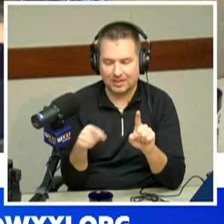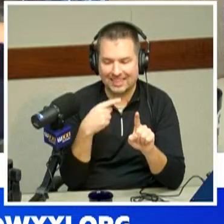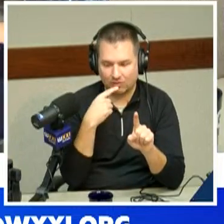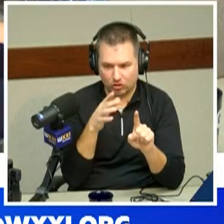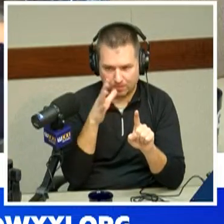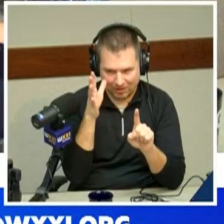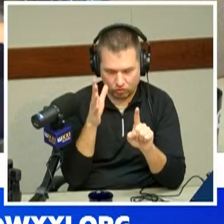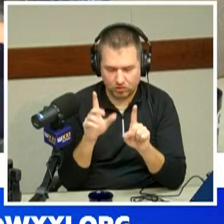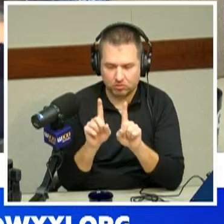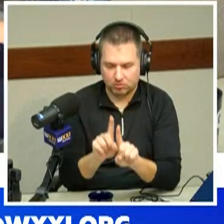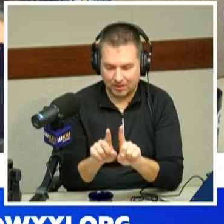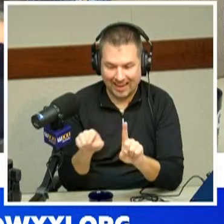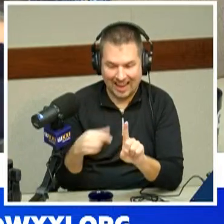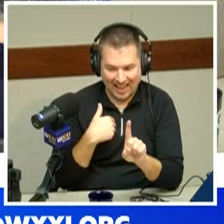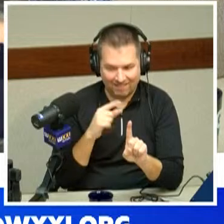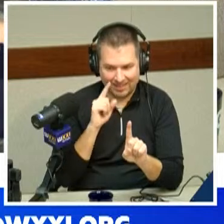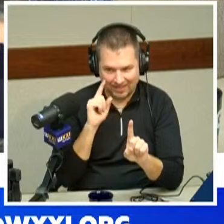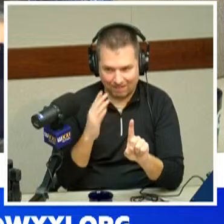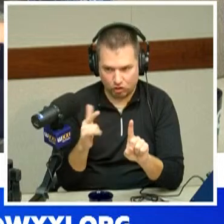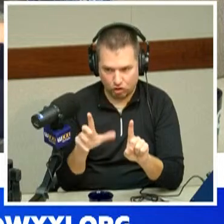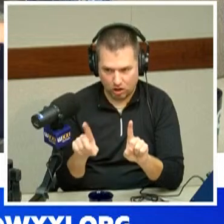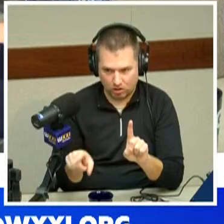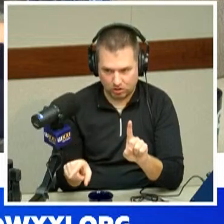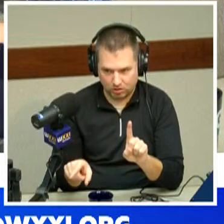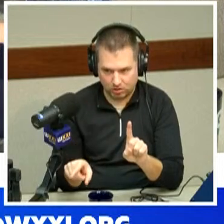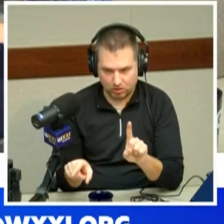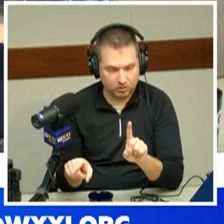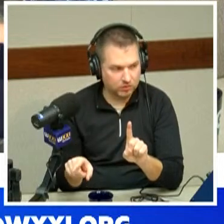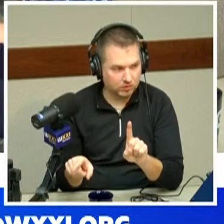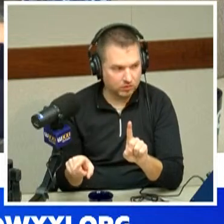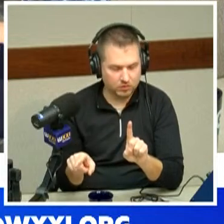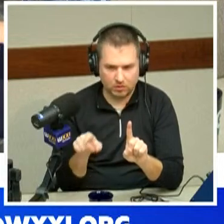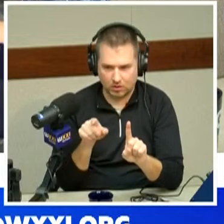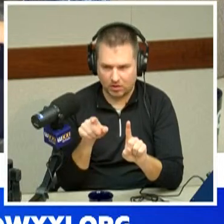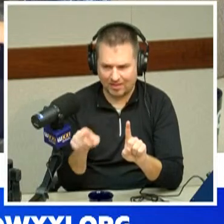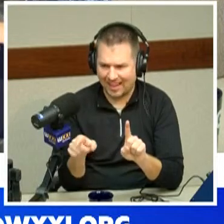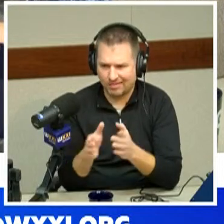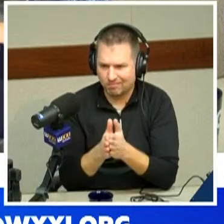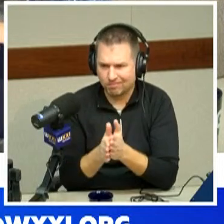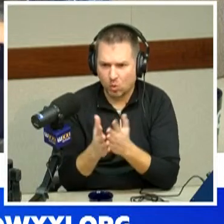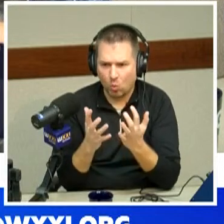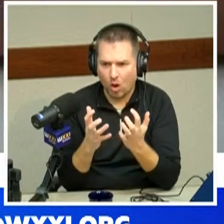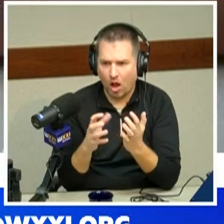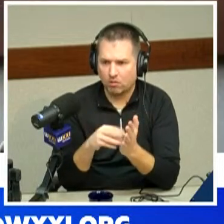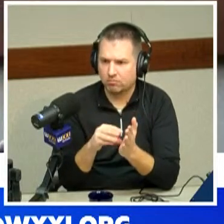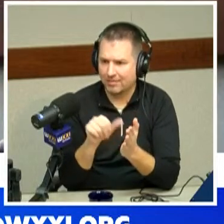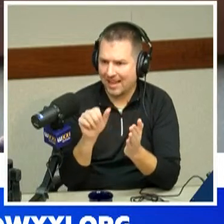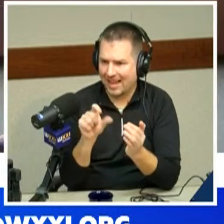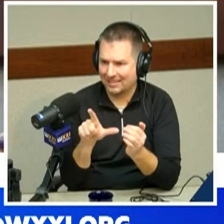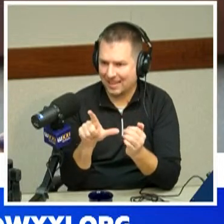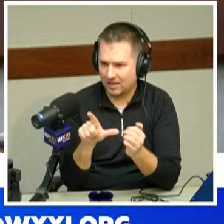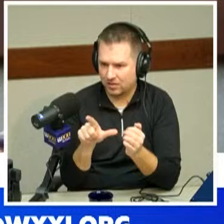with me that had a deaf child and was very motivated to learn American Sign Language and